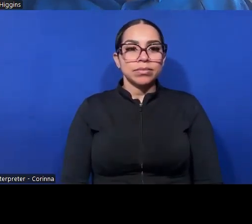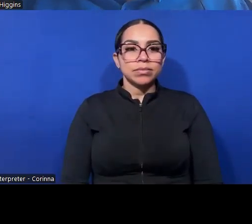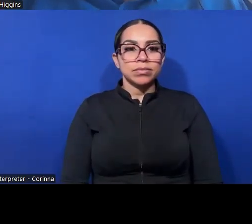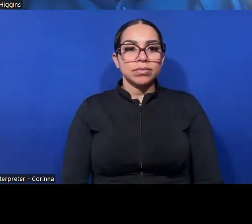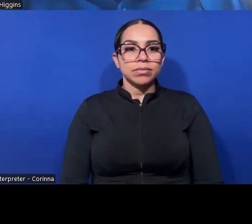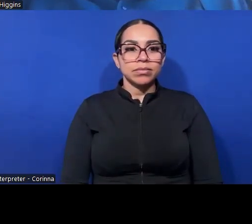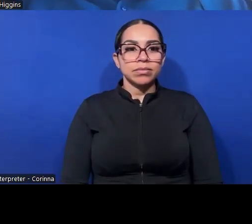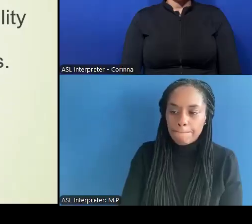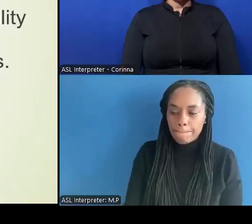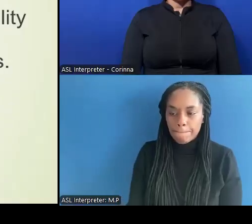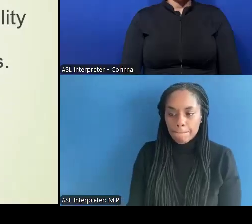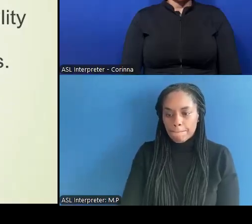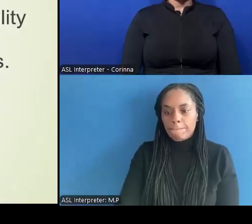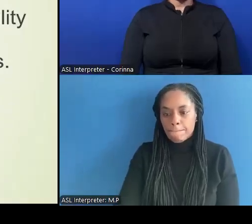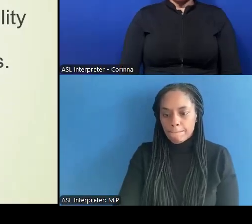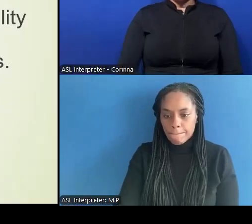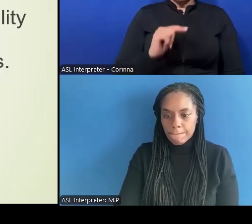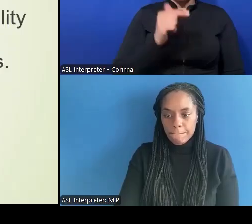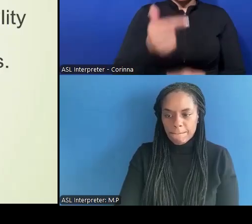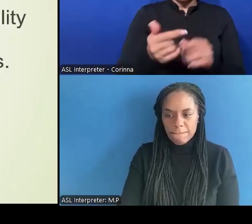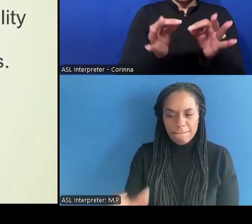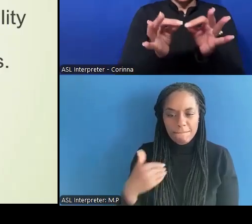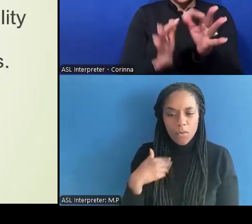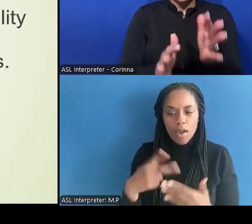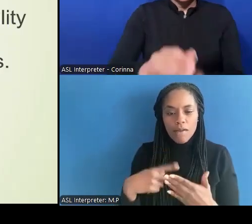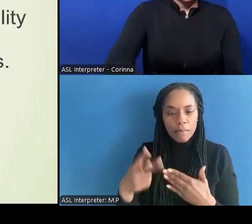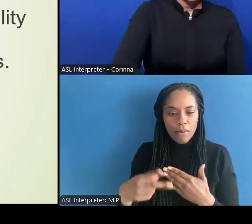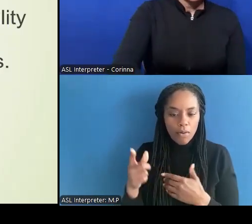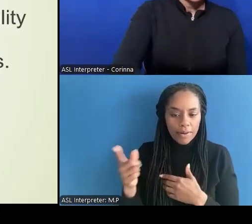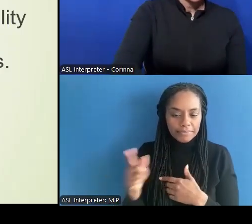There's also a program, this detail in this slide called the Cal Able Program.